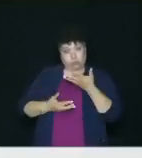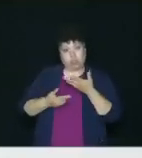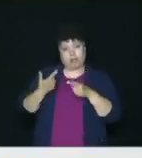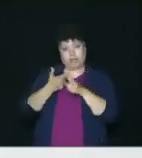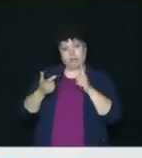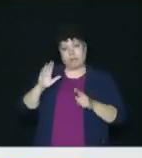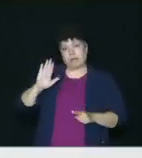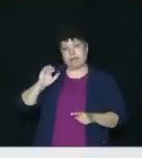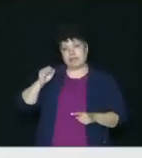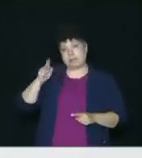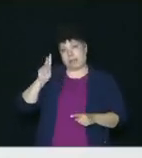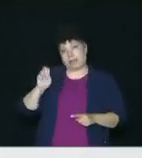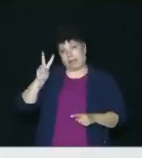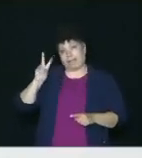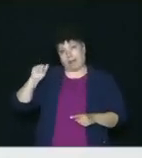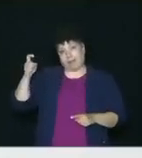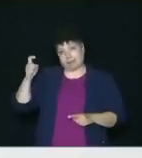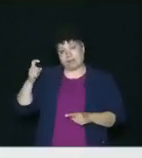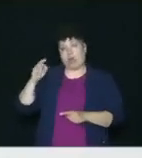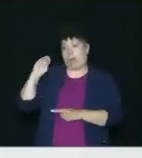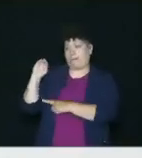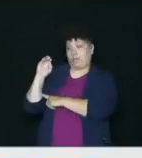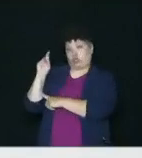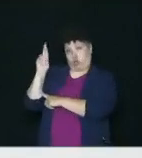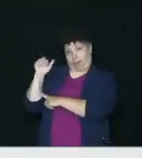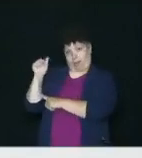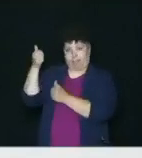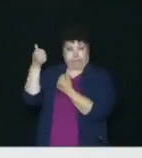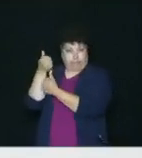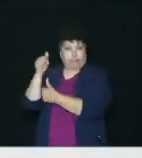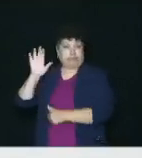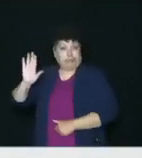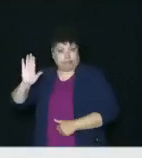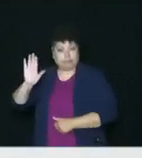REVIEWED THE EVIDENCE ON THE